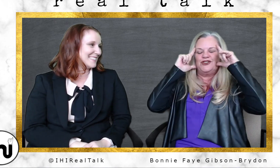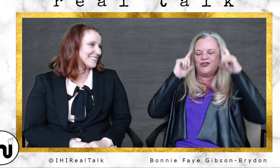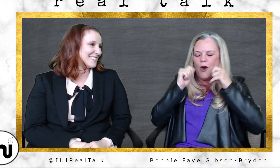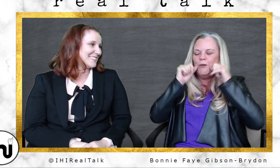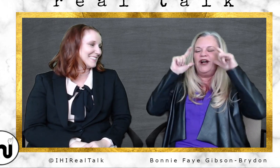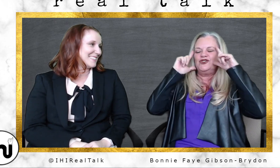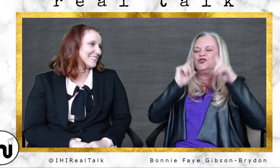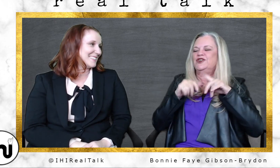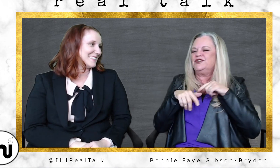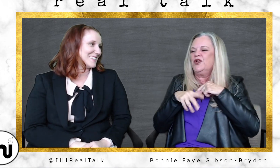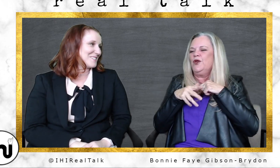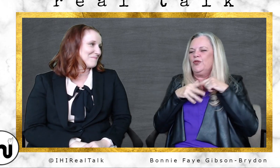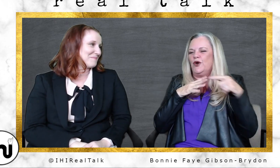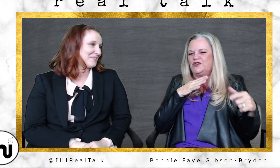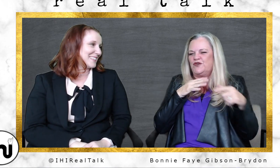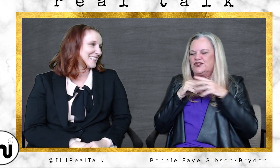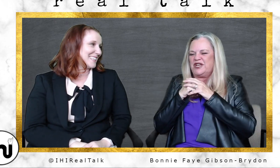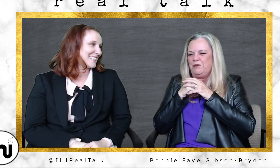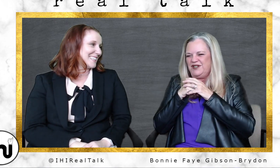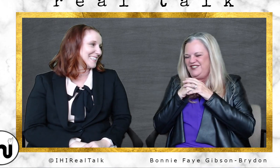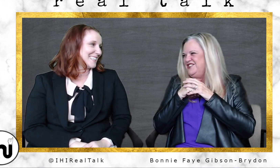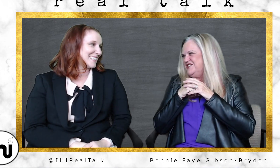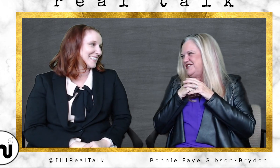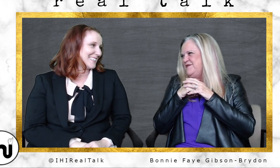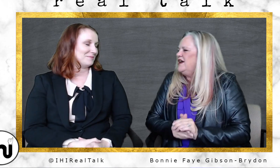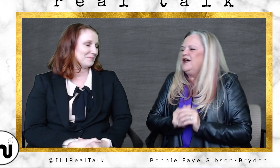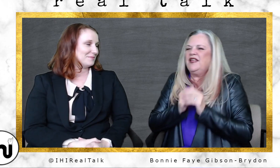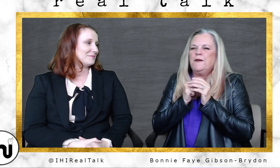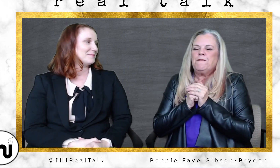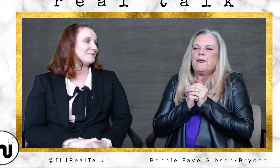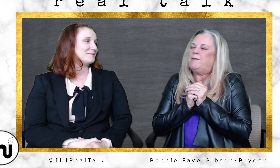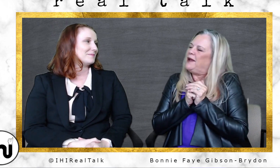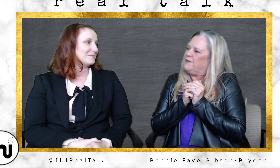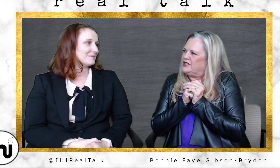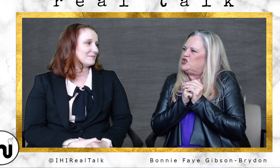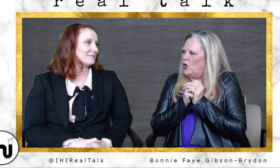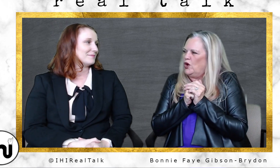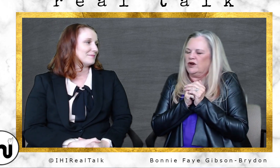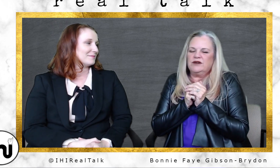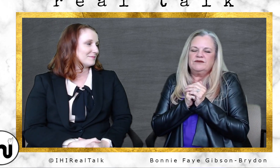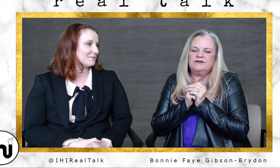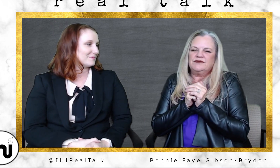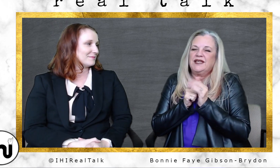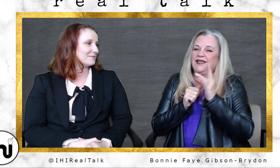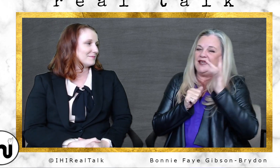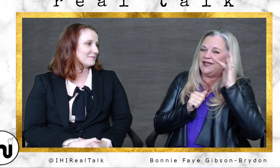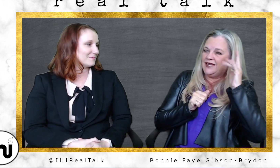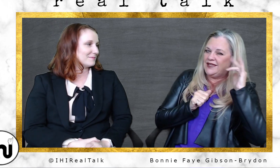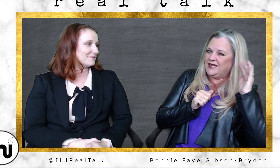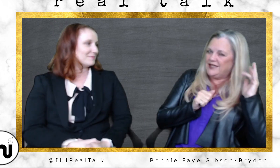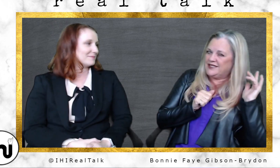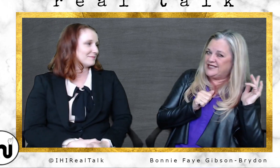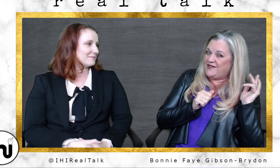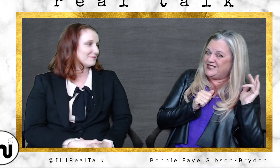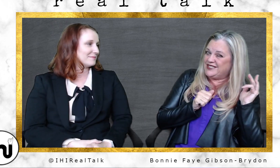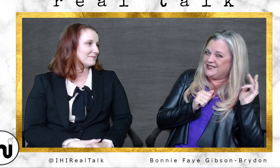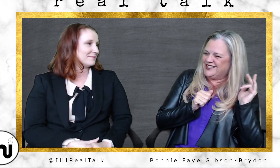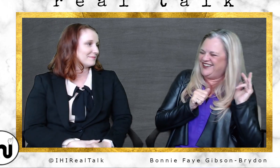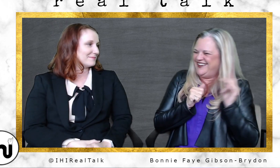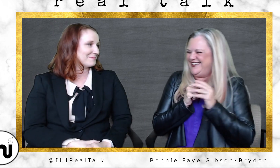so much during those first couple of years. My mentor, in the 70's,